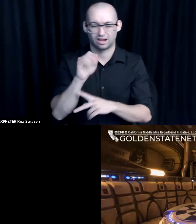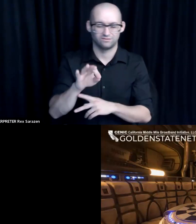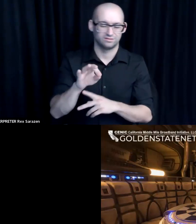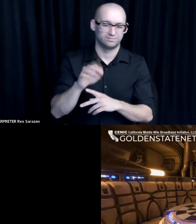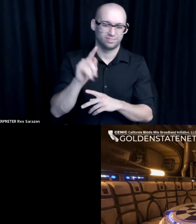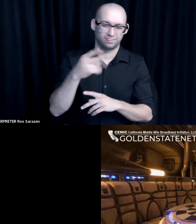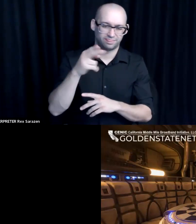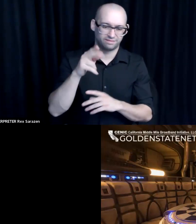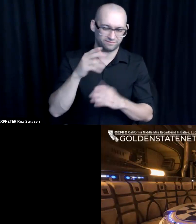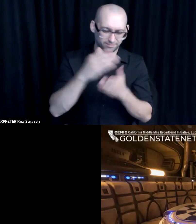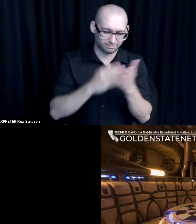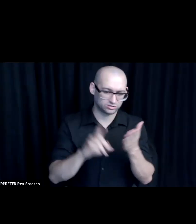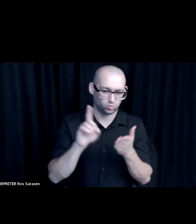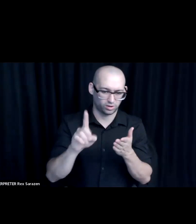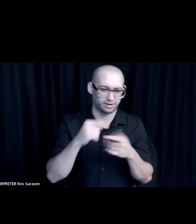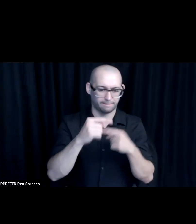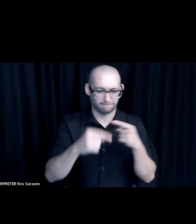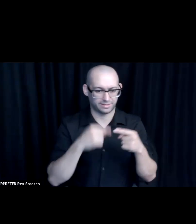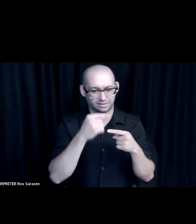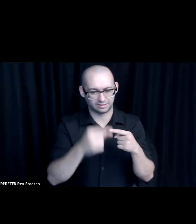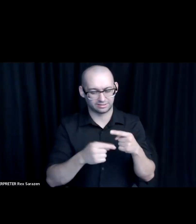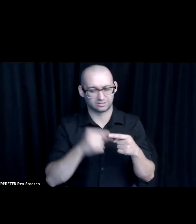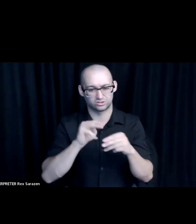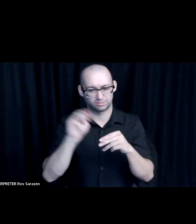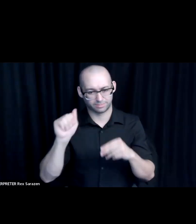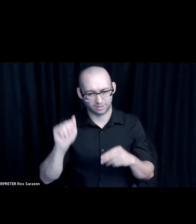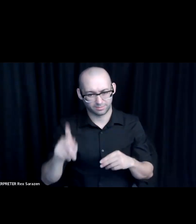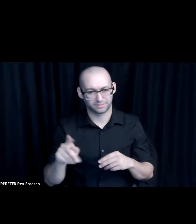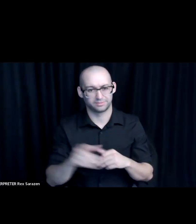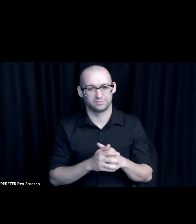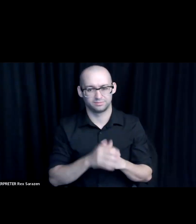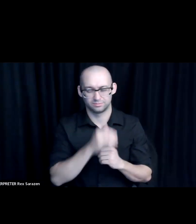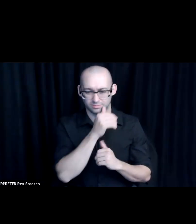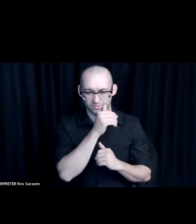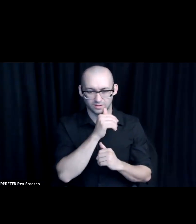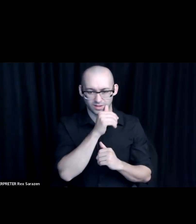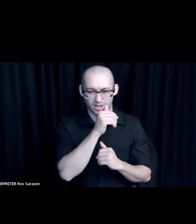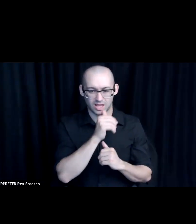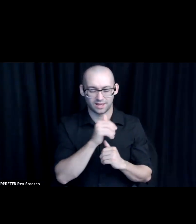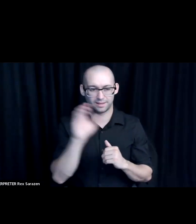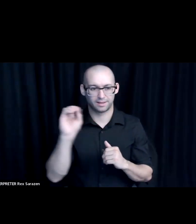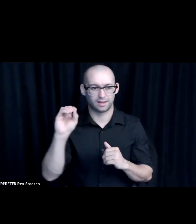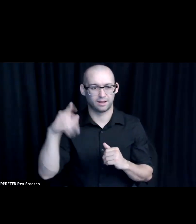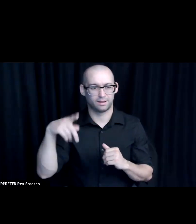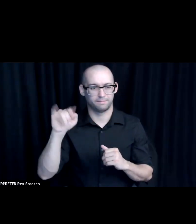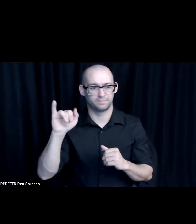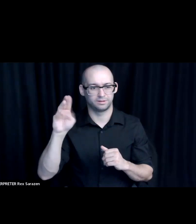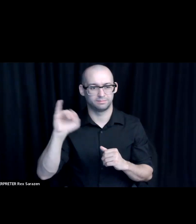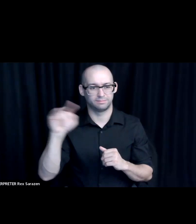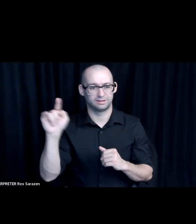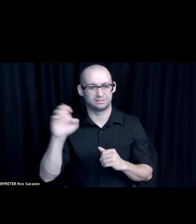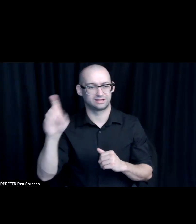map of of the the total miles that was going to be that was being optimized. As that map gets updated